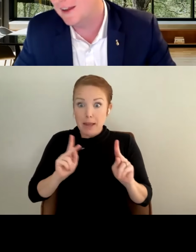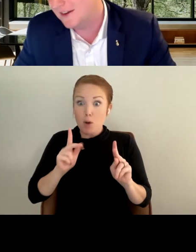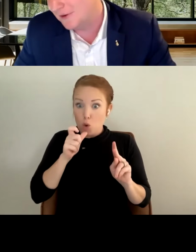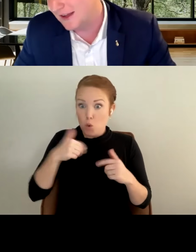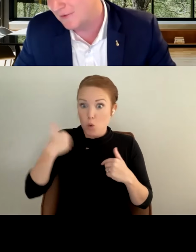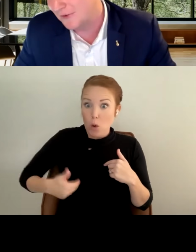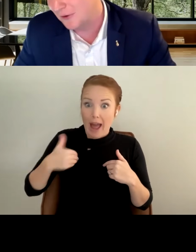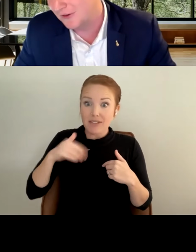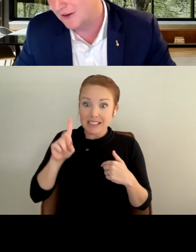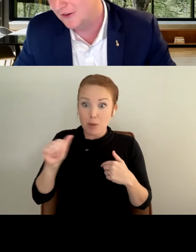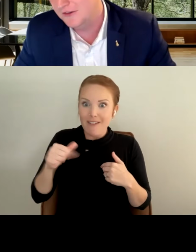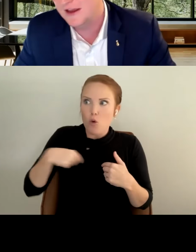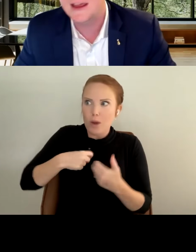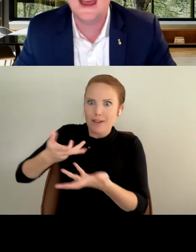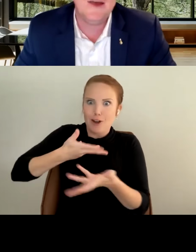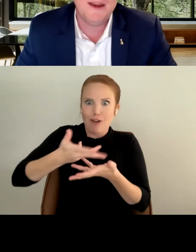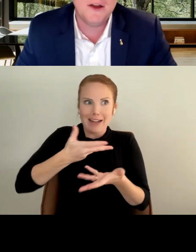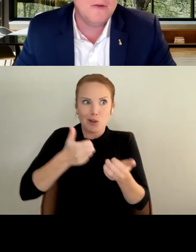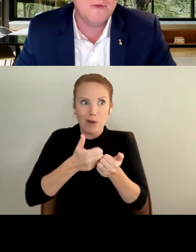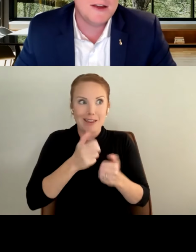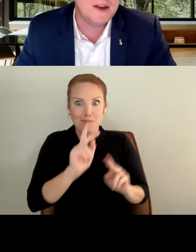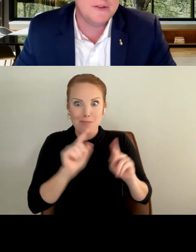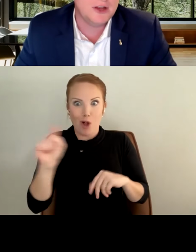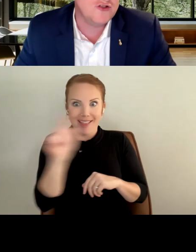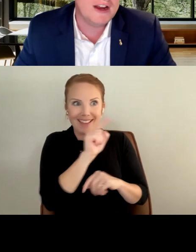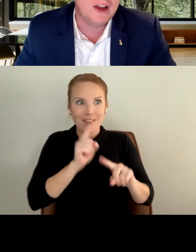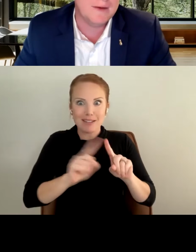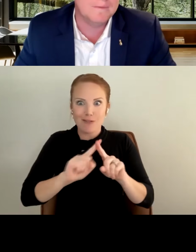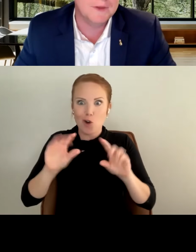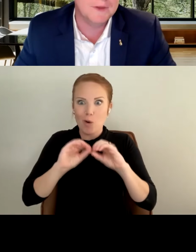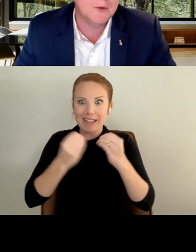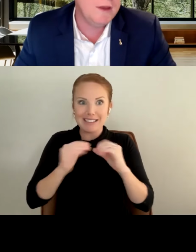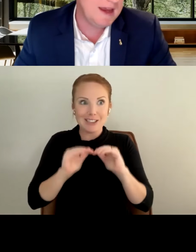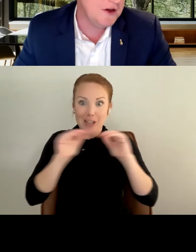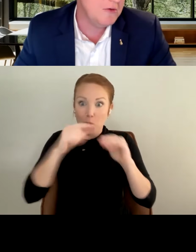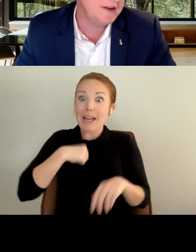all kinds of different levels of organizations and we know what does a great job. We may know